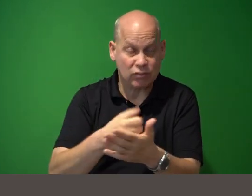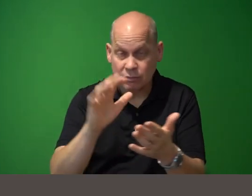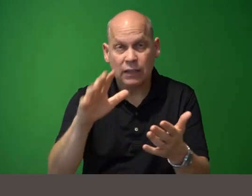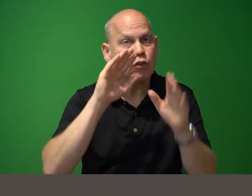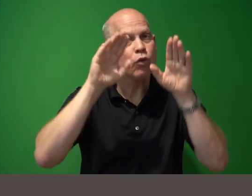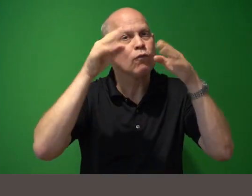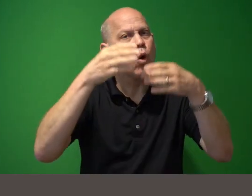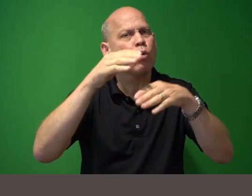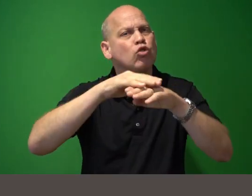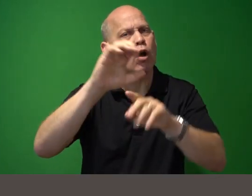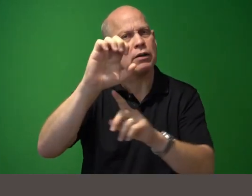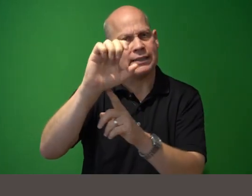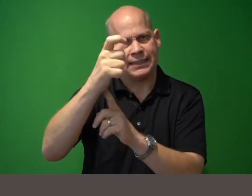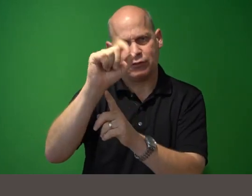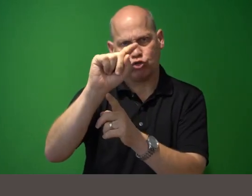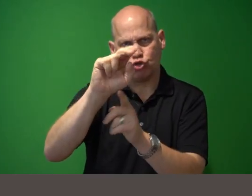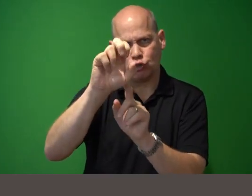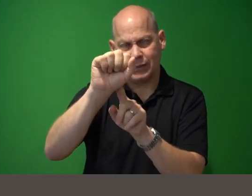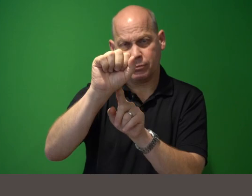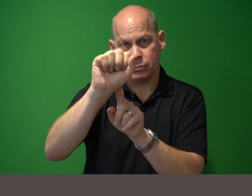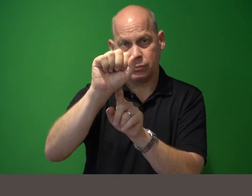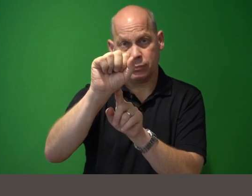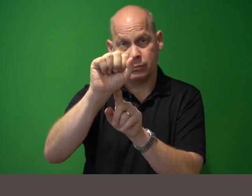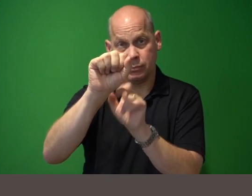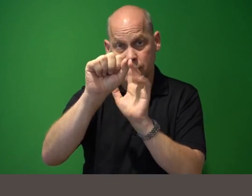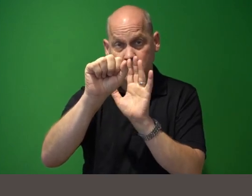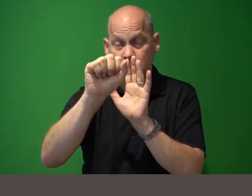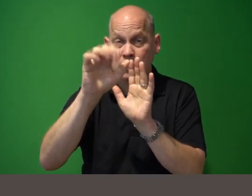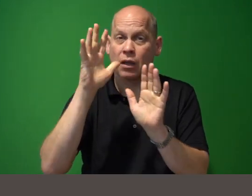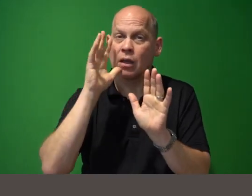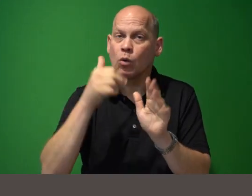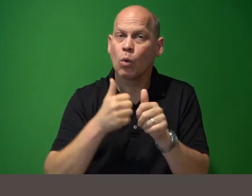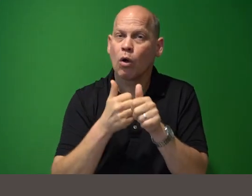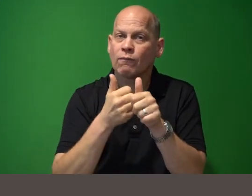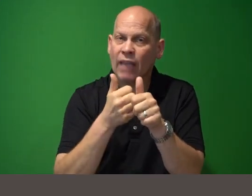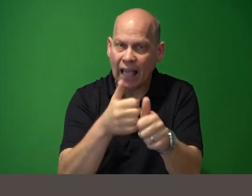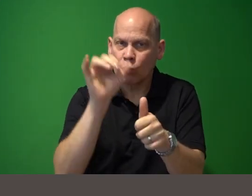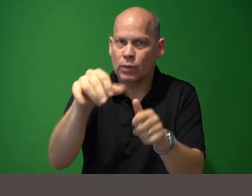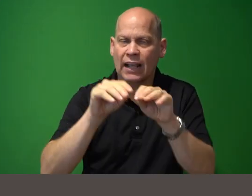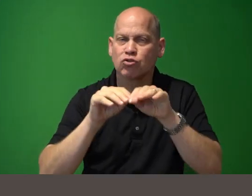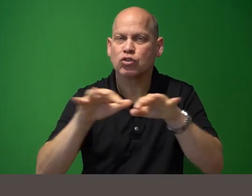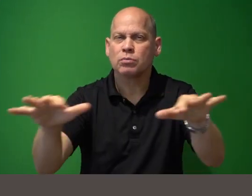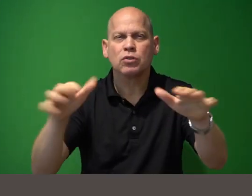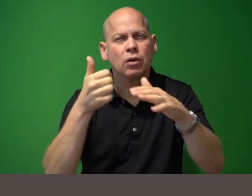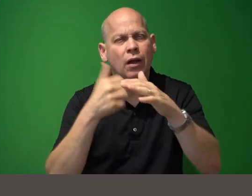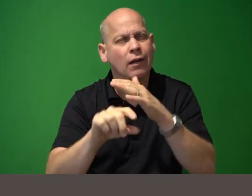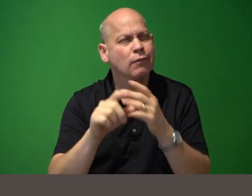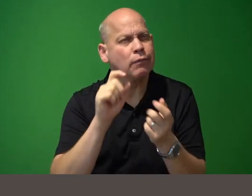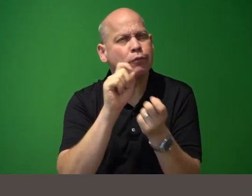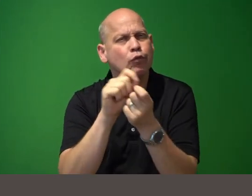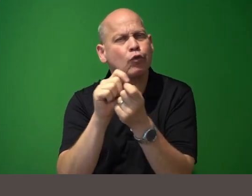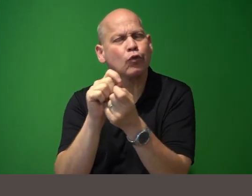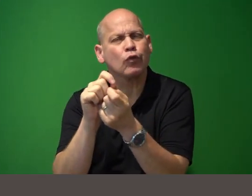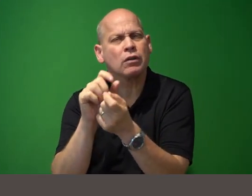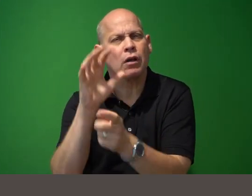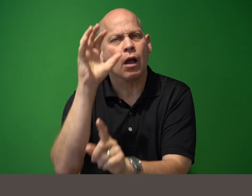they will all follow this distribution under certain assumptions.